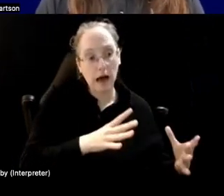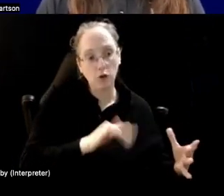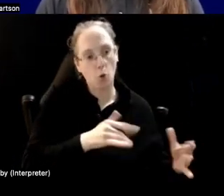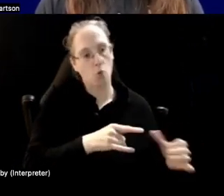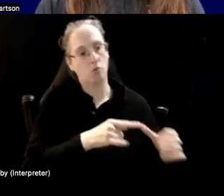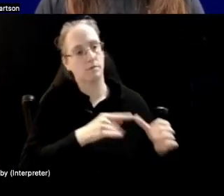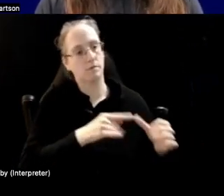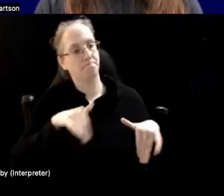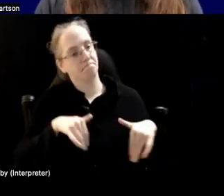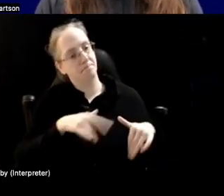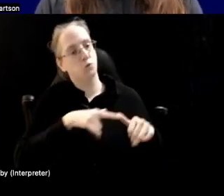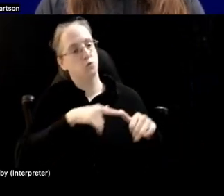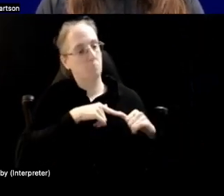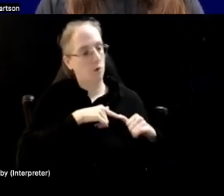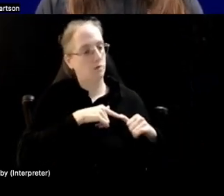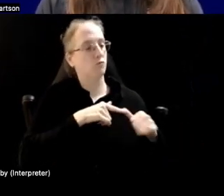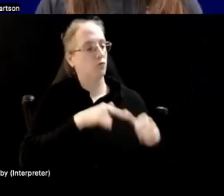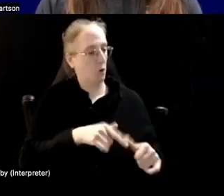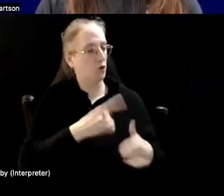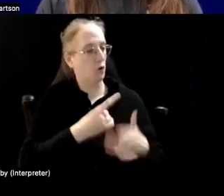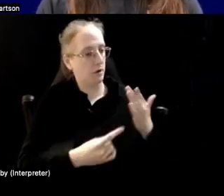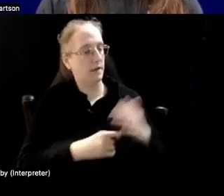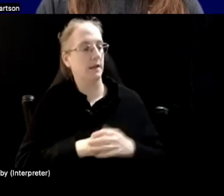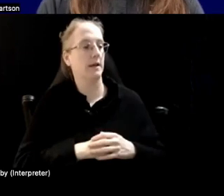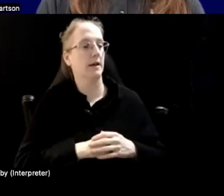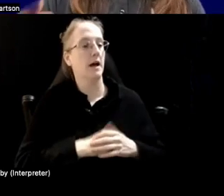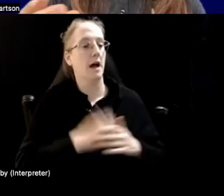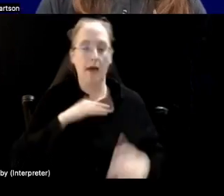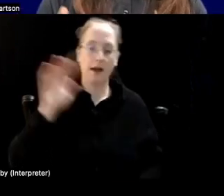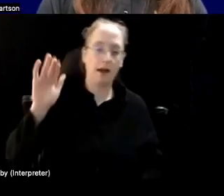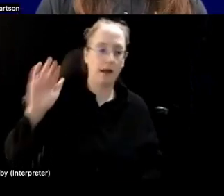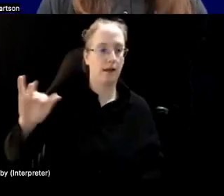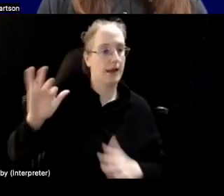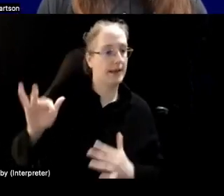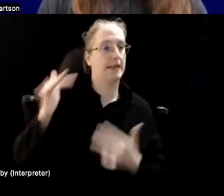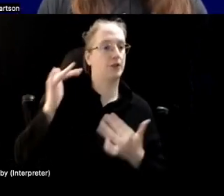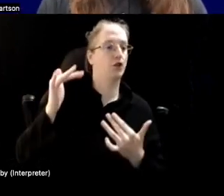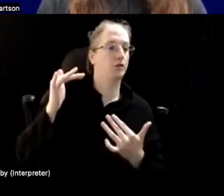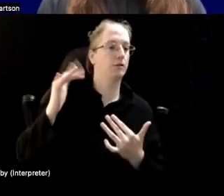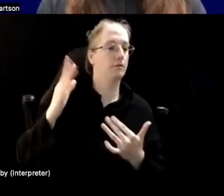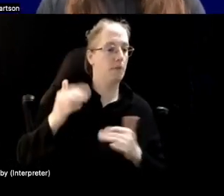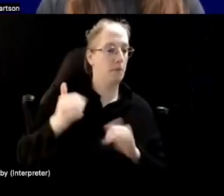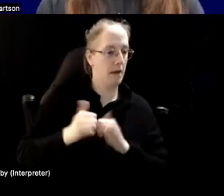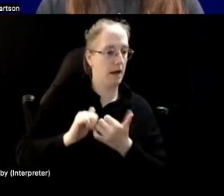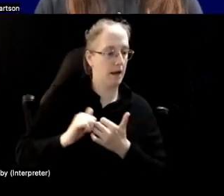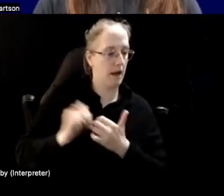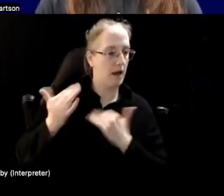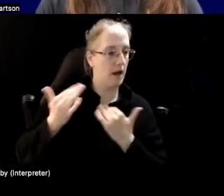they can gain the attention of the interaction partner and they can attend to their interaction